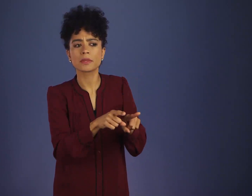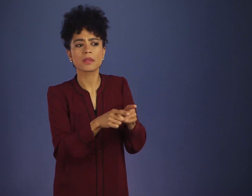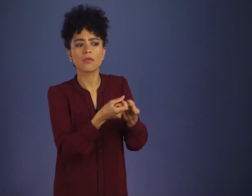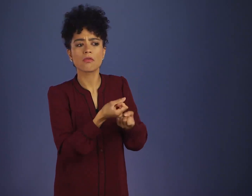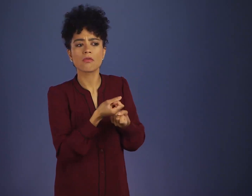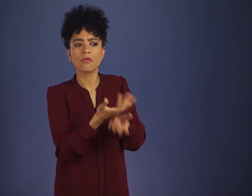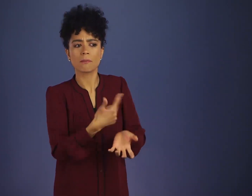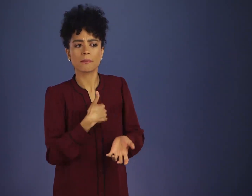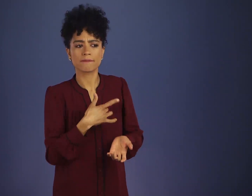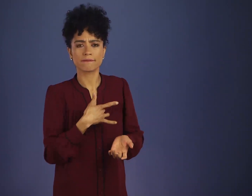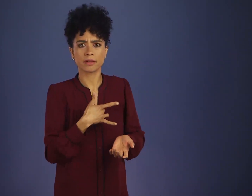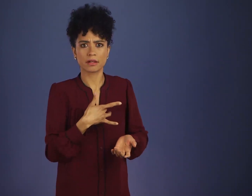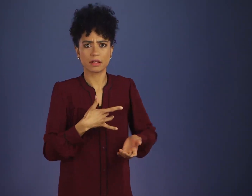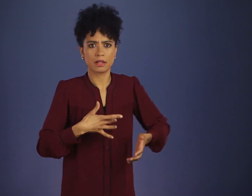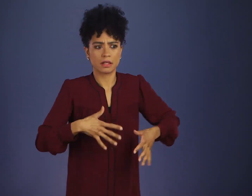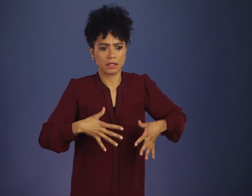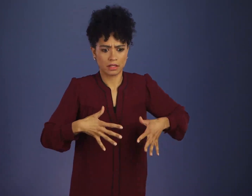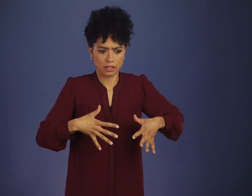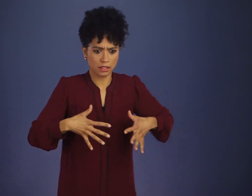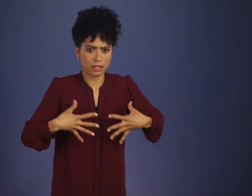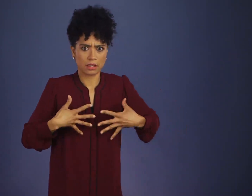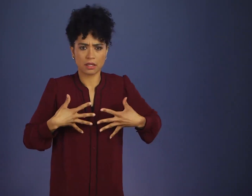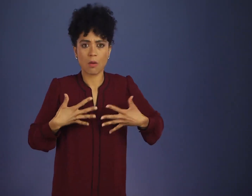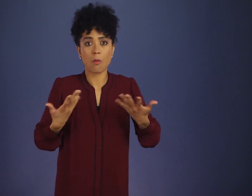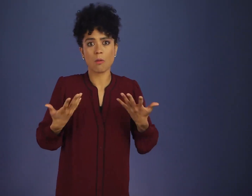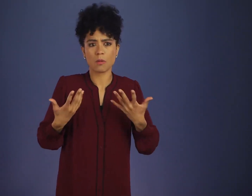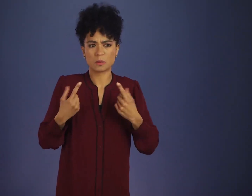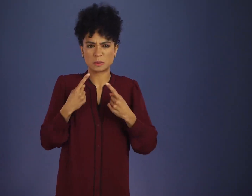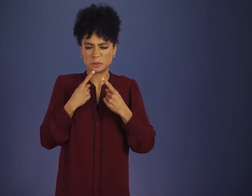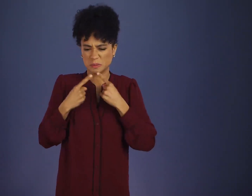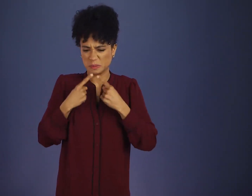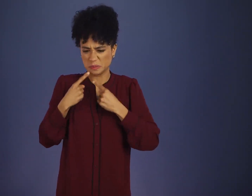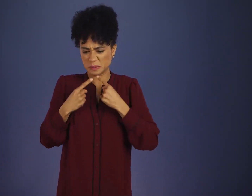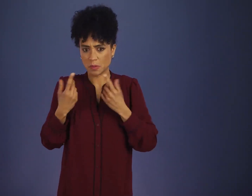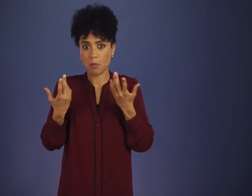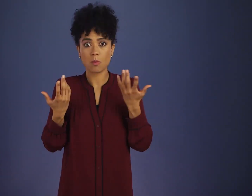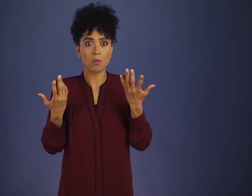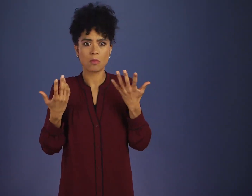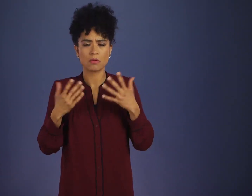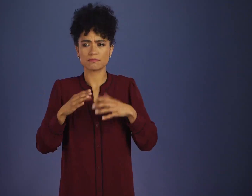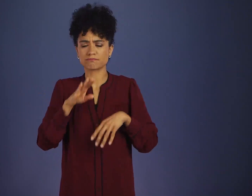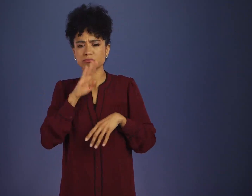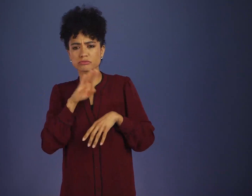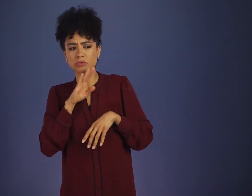Looking at both past and present, what sex situations have caused me anxiety,